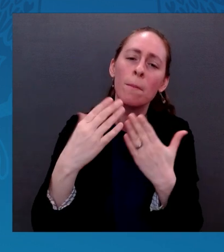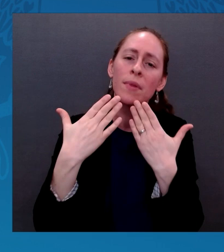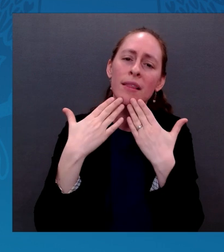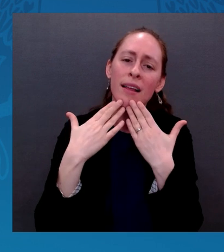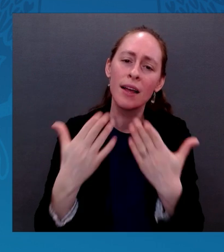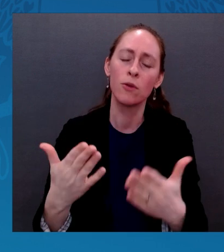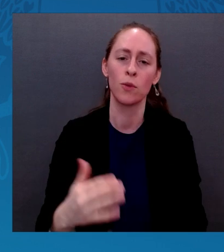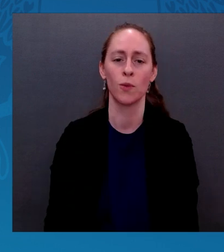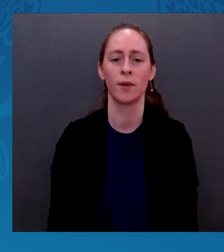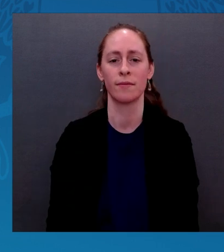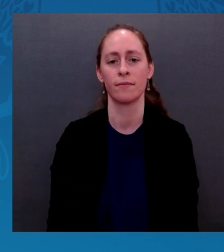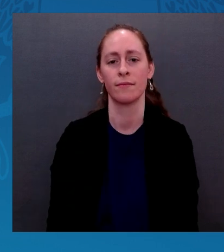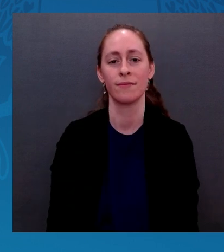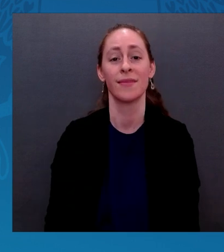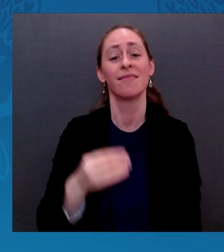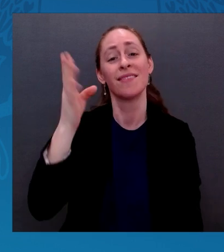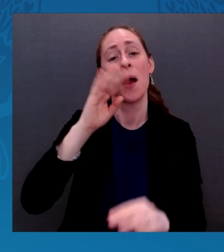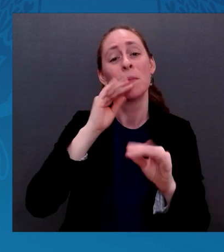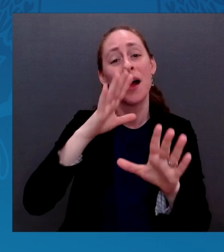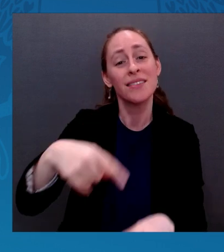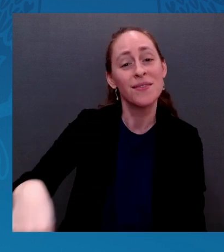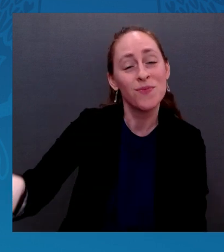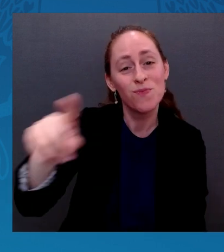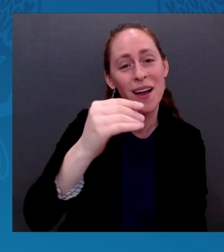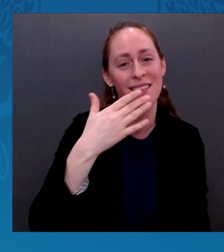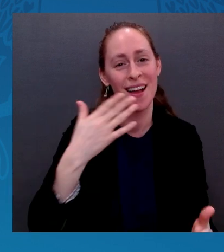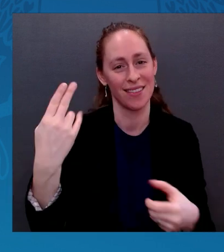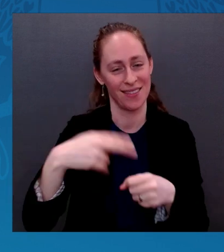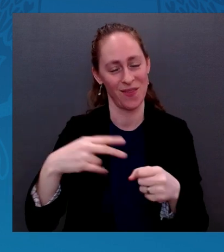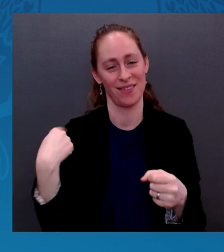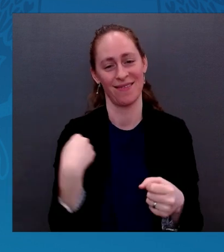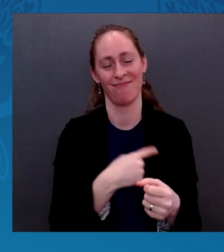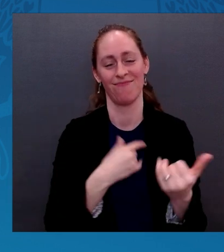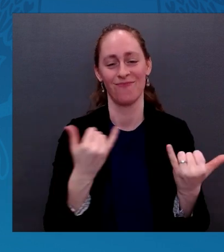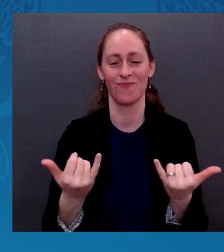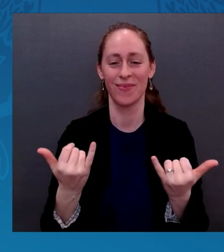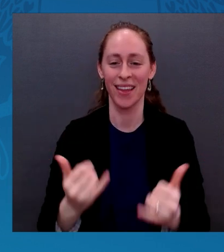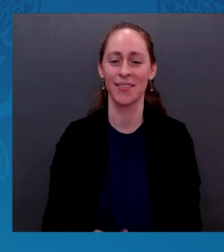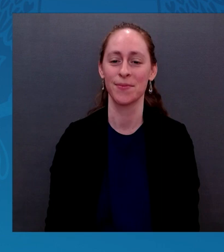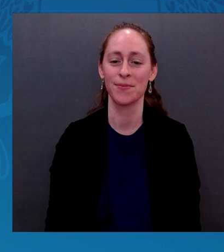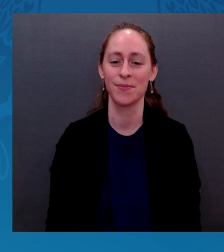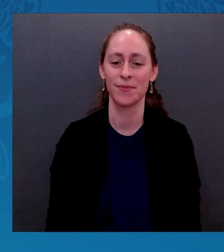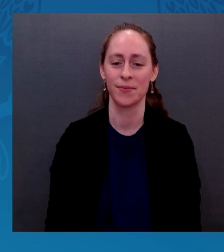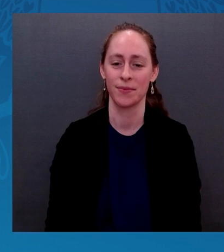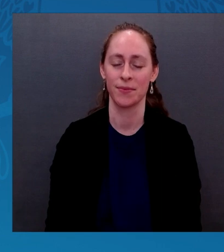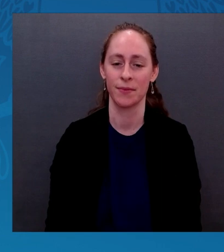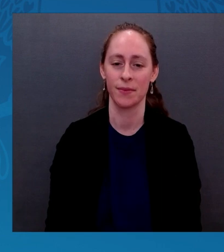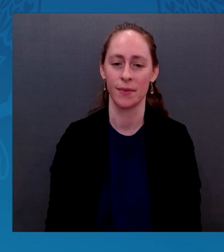The Vice President: Thank you, Governor Murphy,